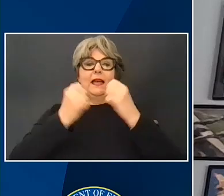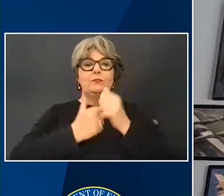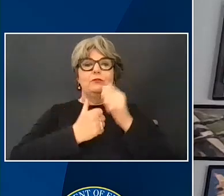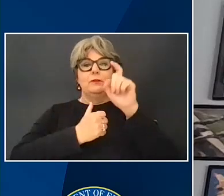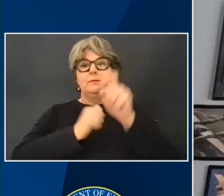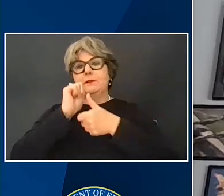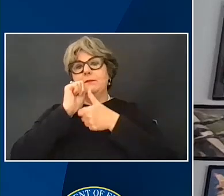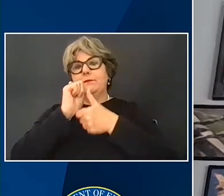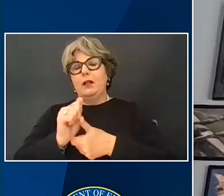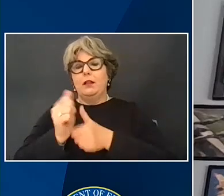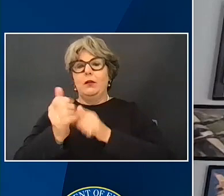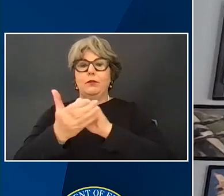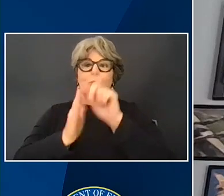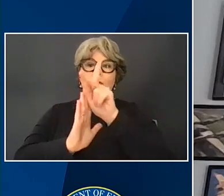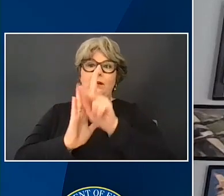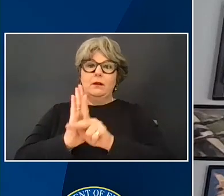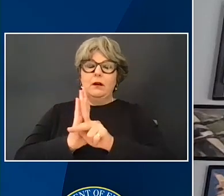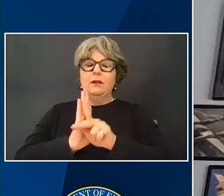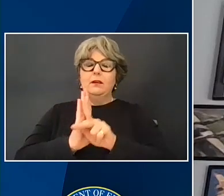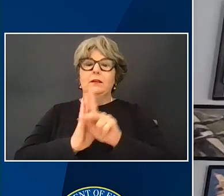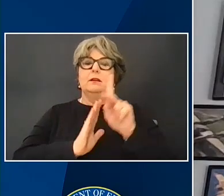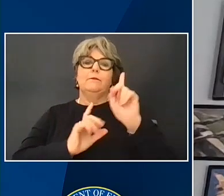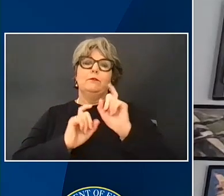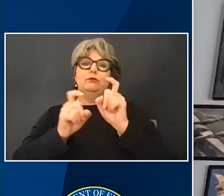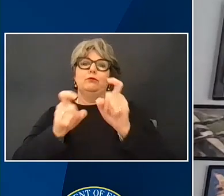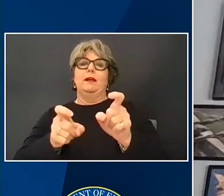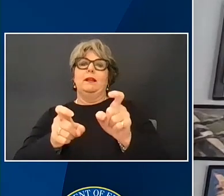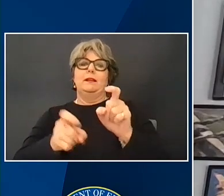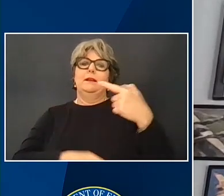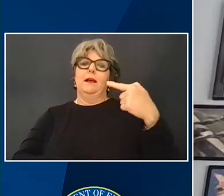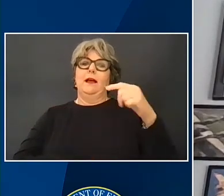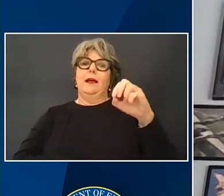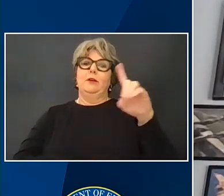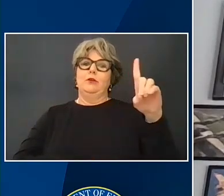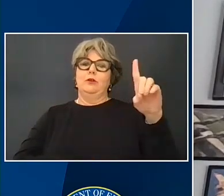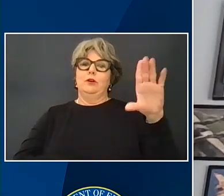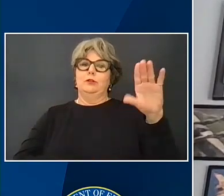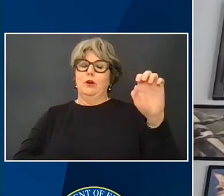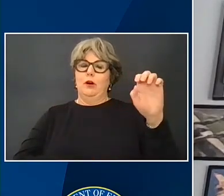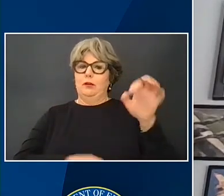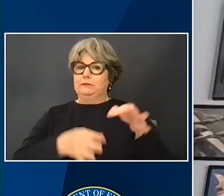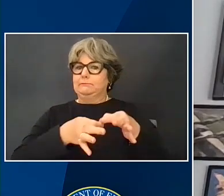and procedures for granting a good cause extension that may exceed the time frame